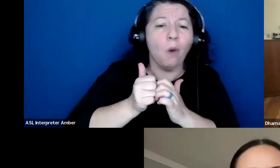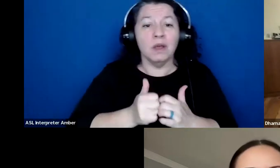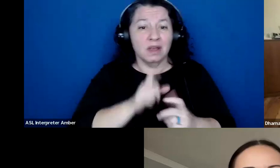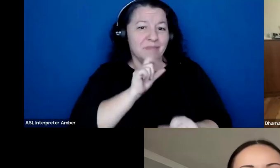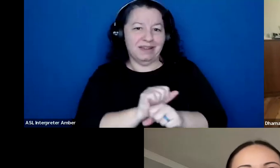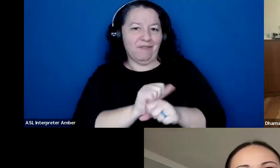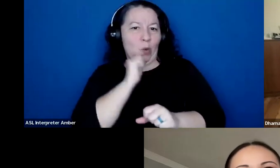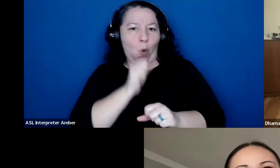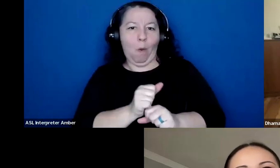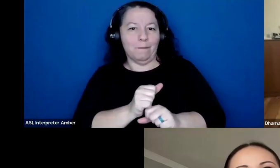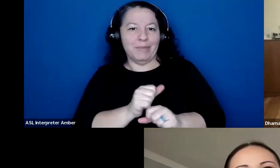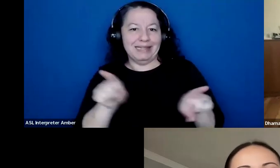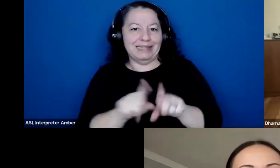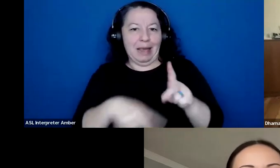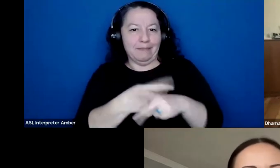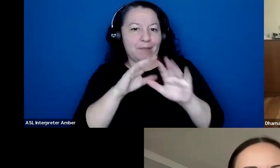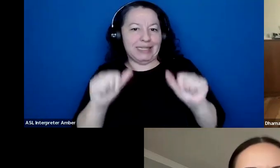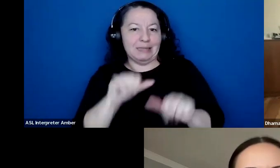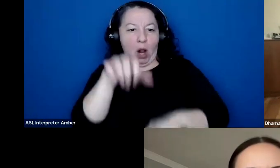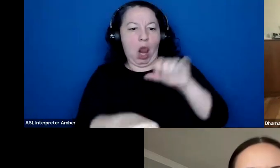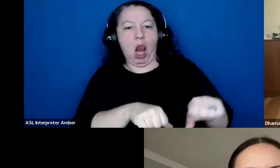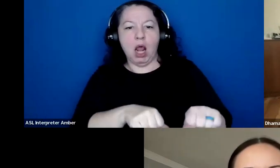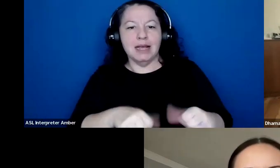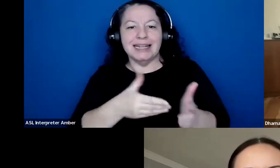and won't have this extractive quality to it.